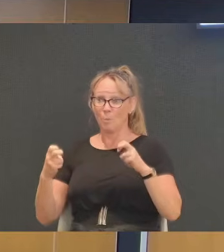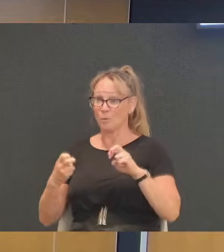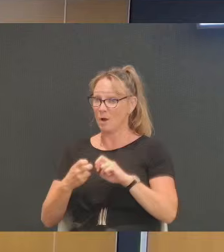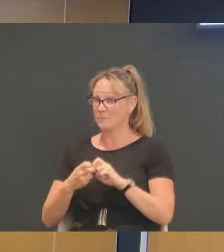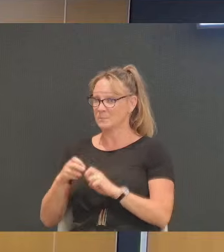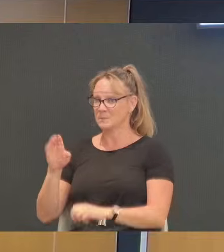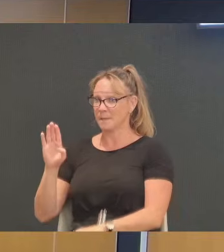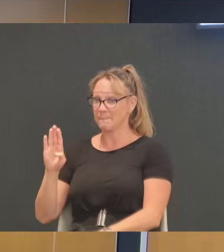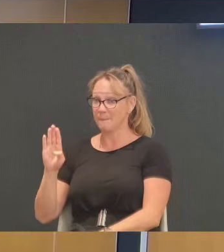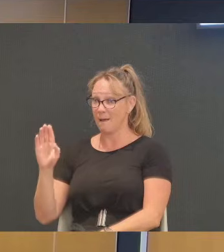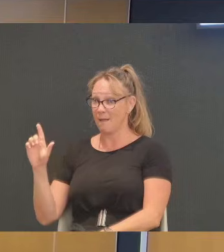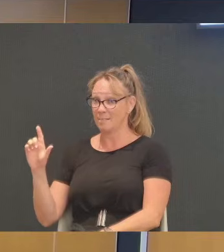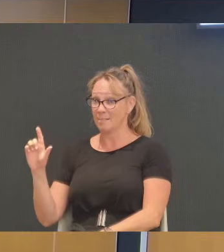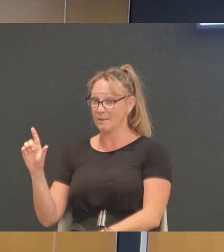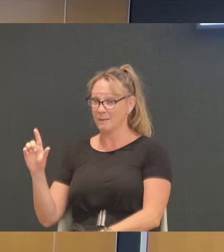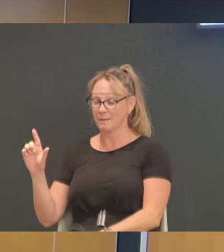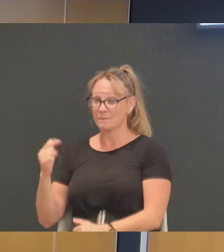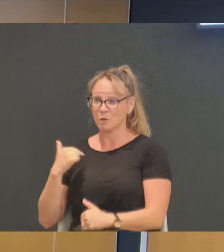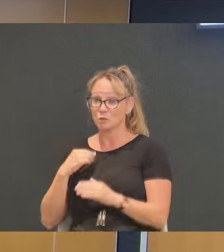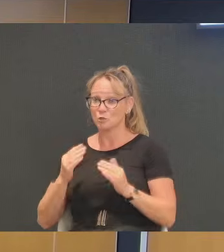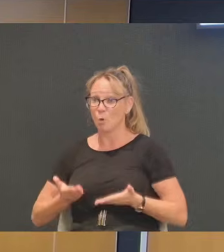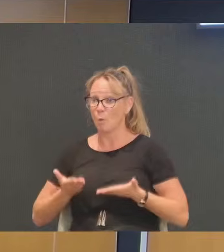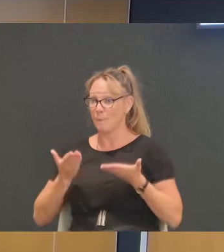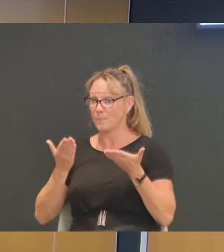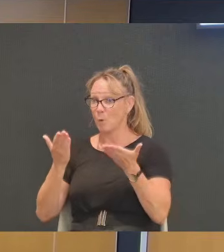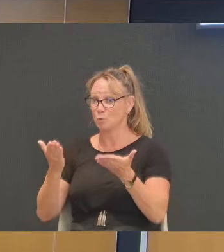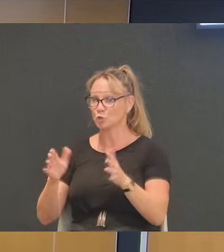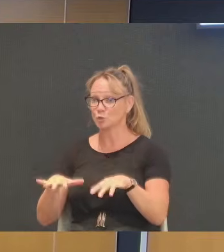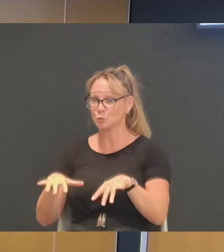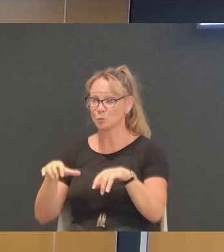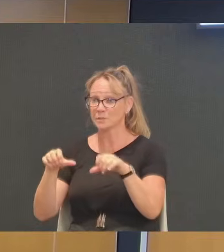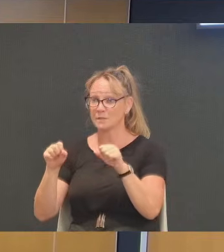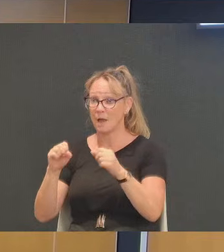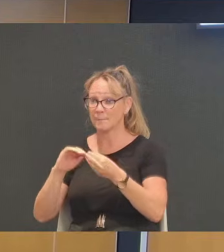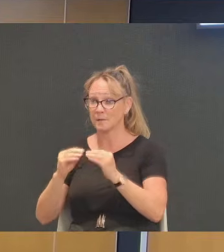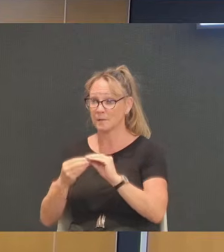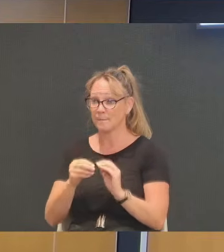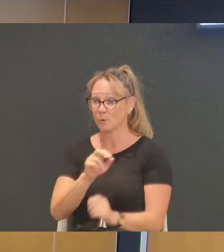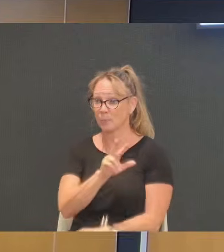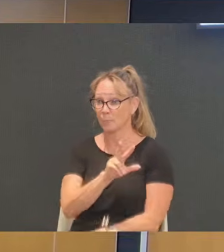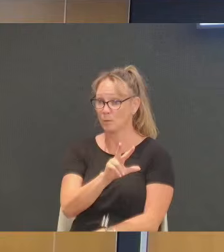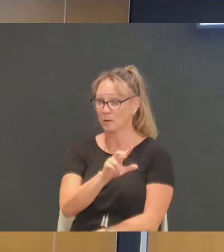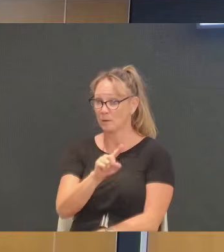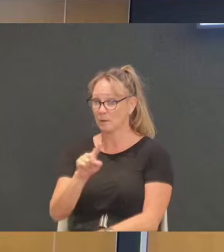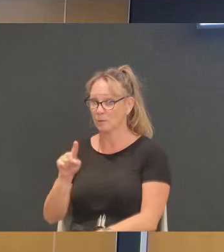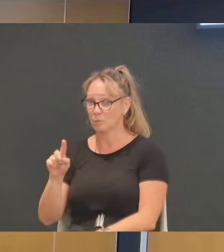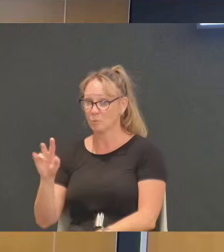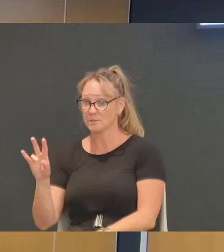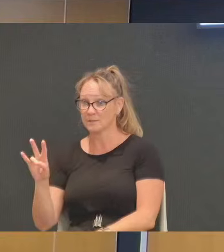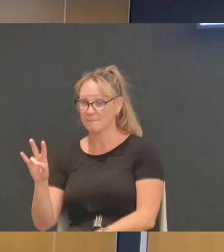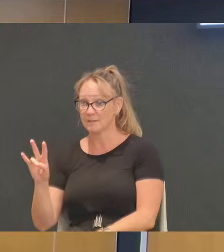at this point, I'd like to make a motion to adopt items three through seven. Second. Commissioner